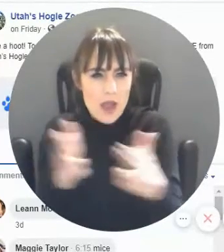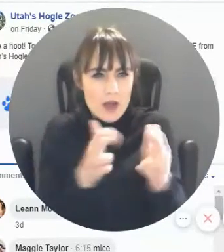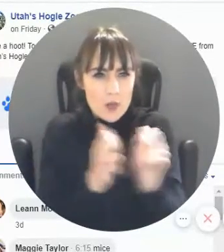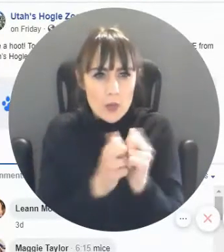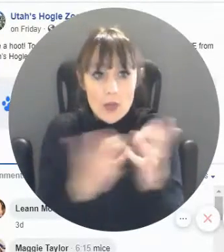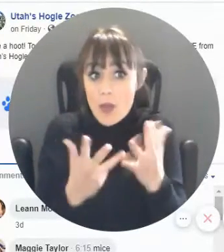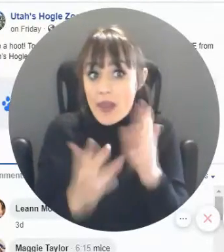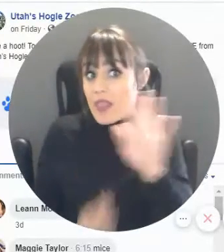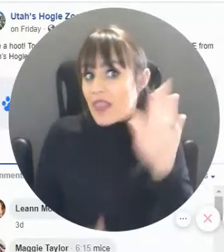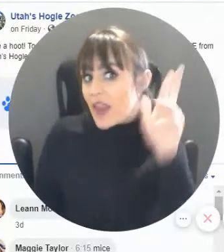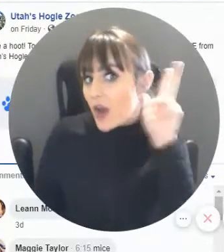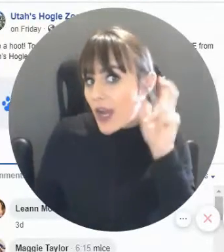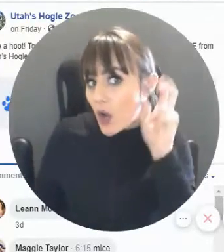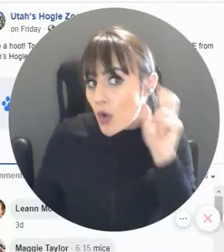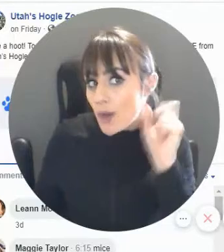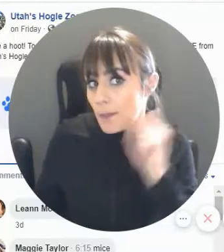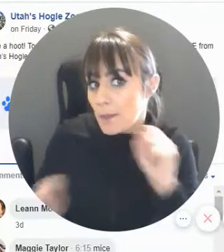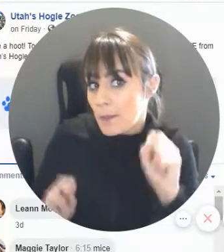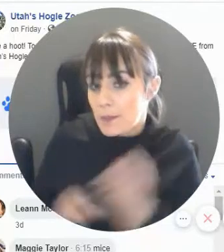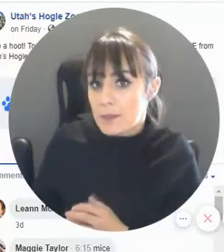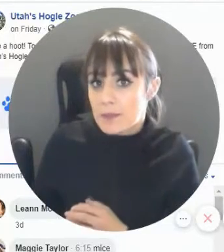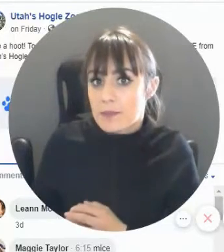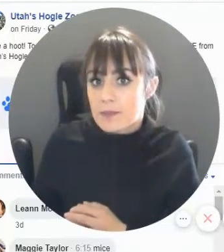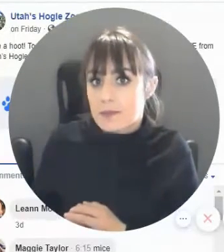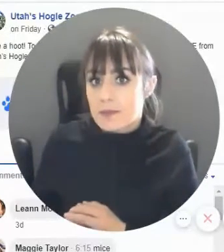So many owls have this whole asymmetrical hearing.